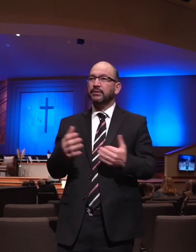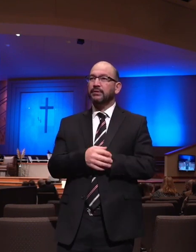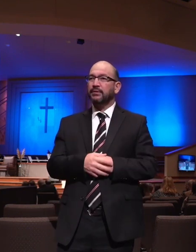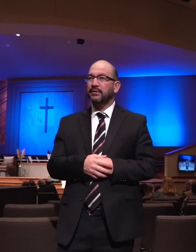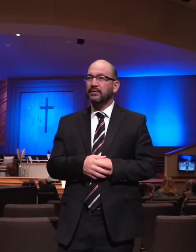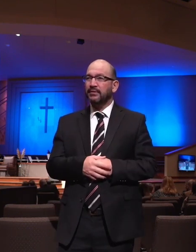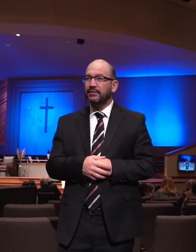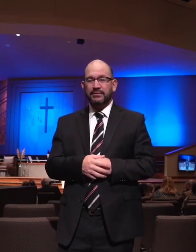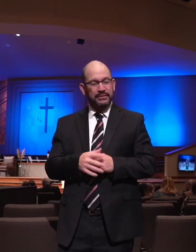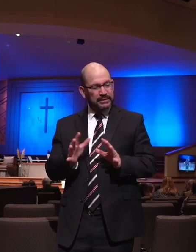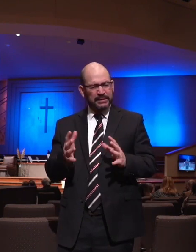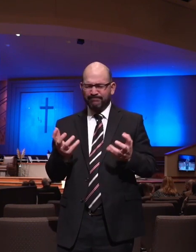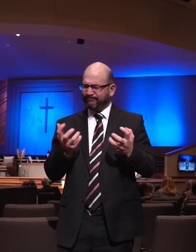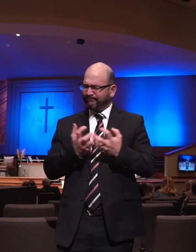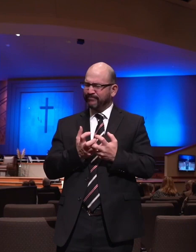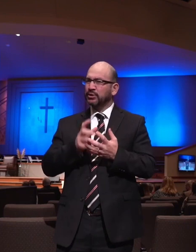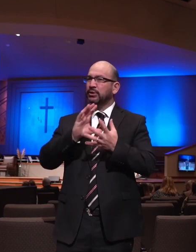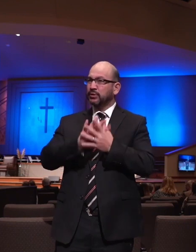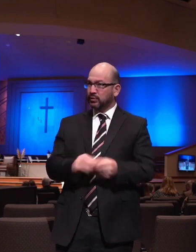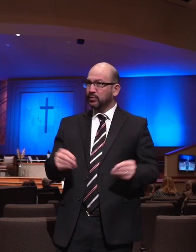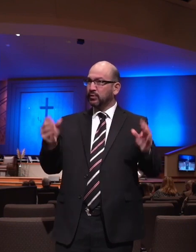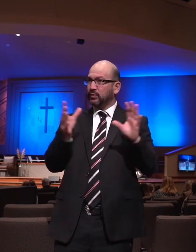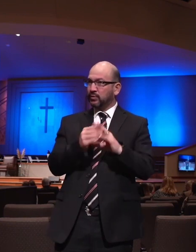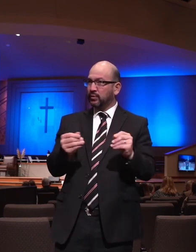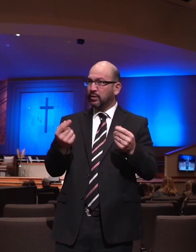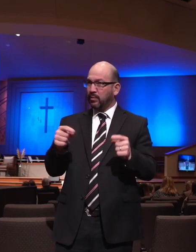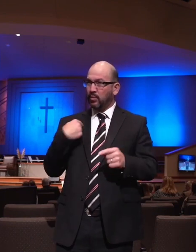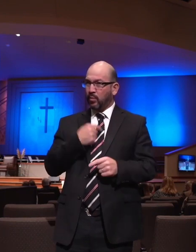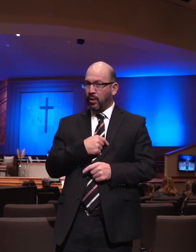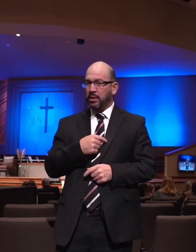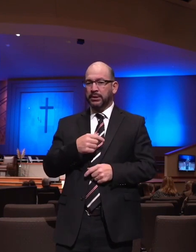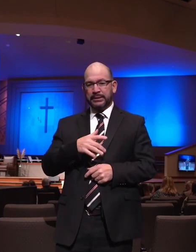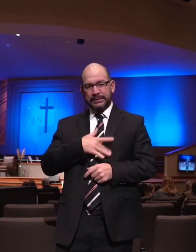just so fits so perfect with sensitive smart and surrendered